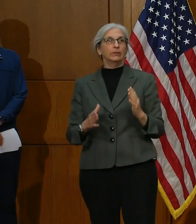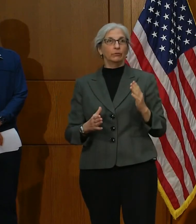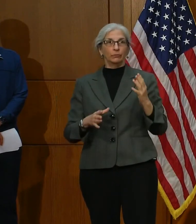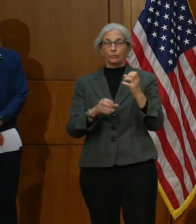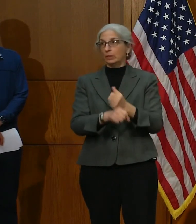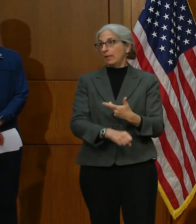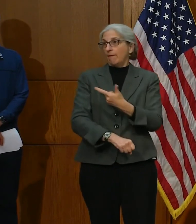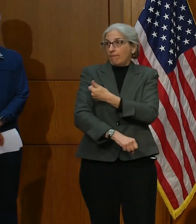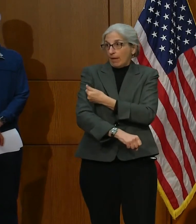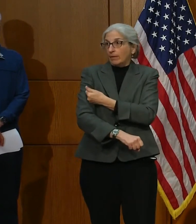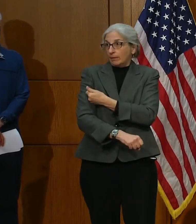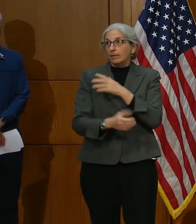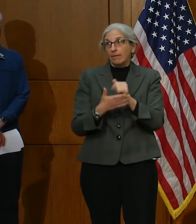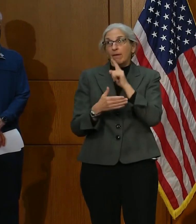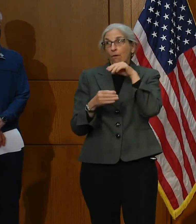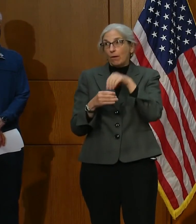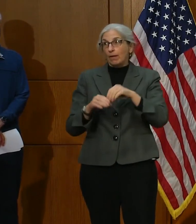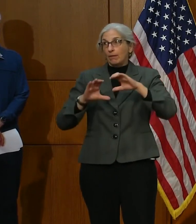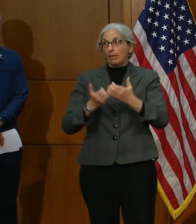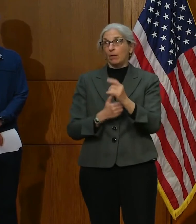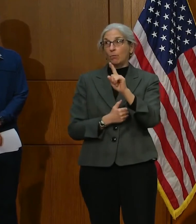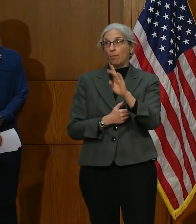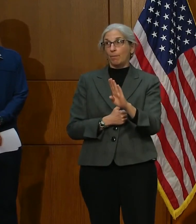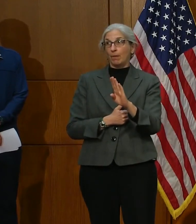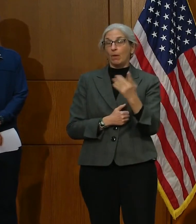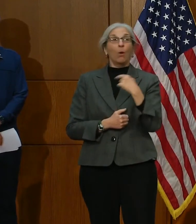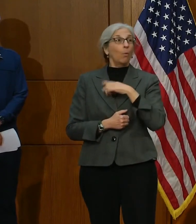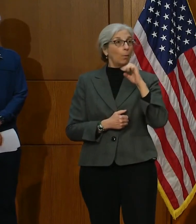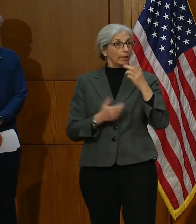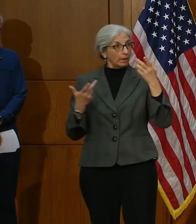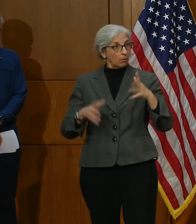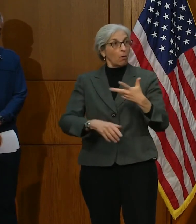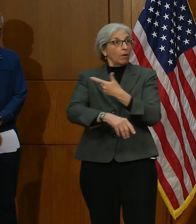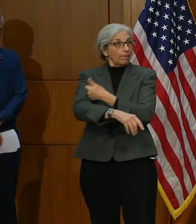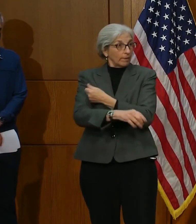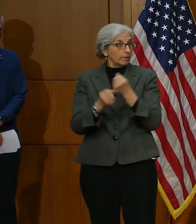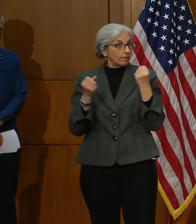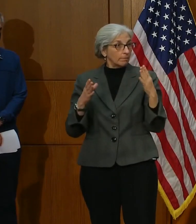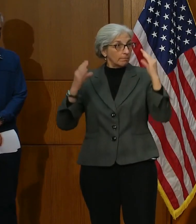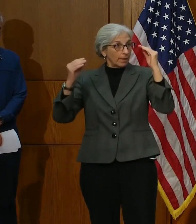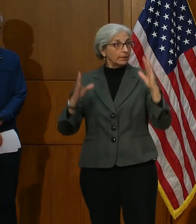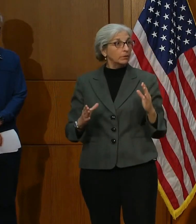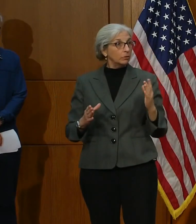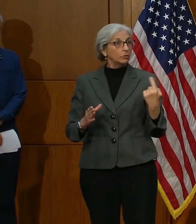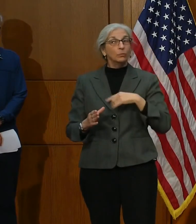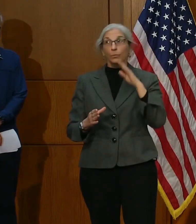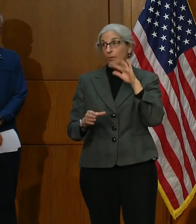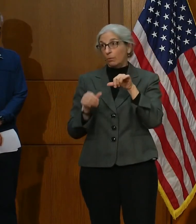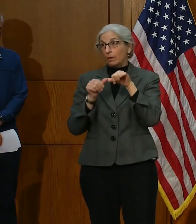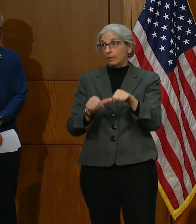OUR PRIORITY. HEY. O. WE HAVE